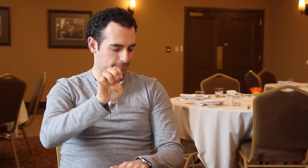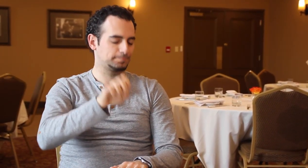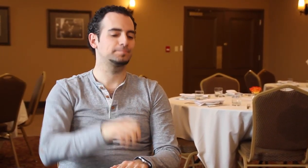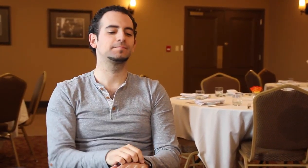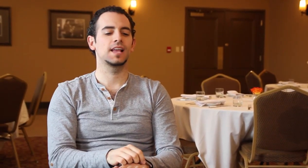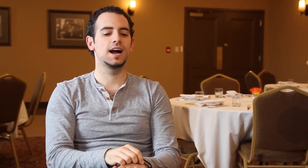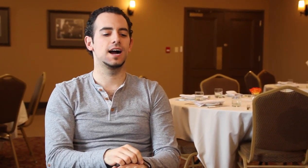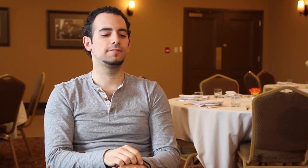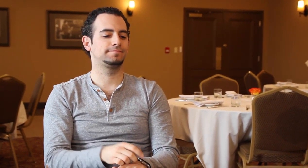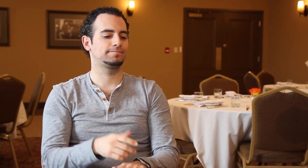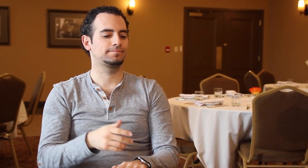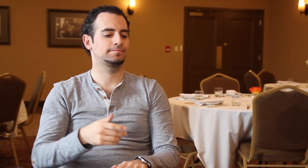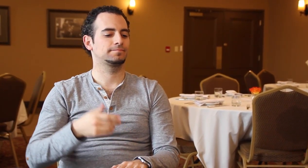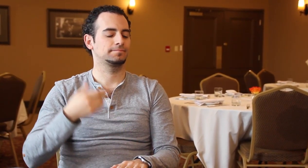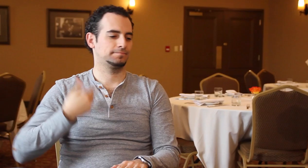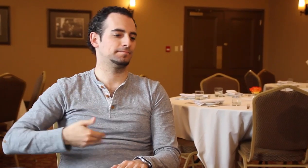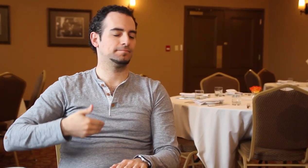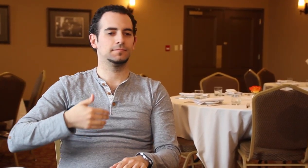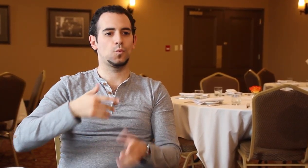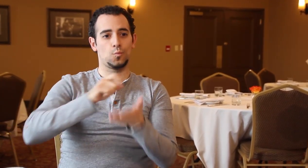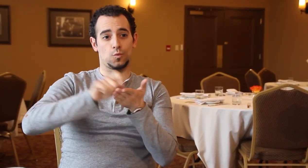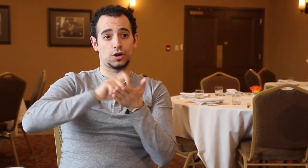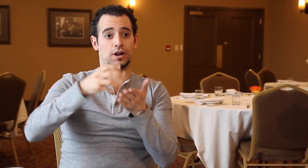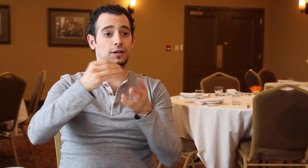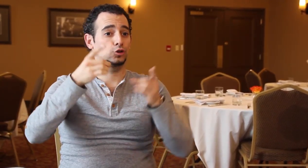My last name is Volpe so Jack Volpe.